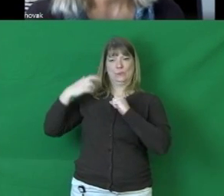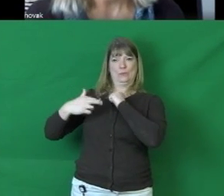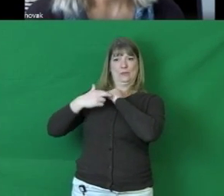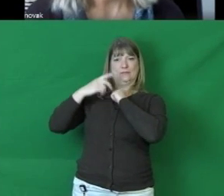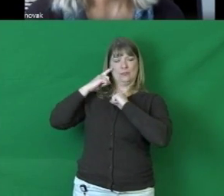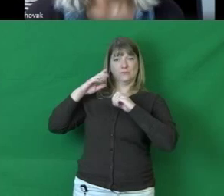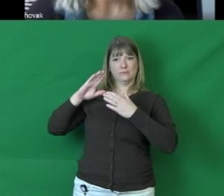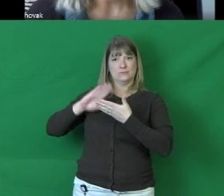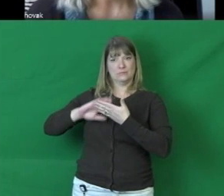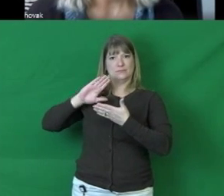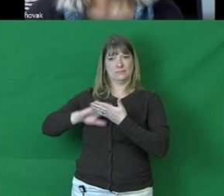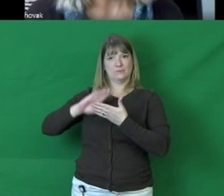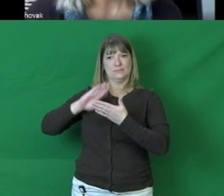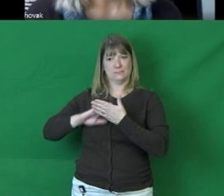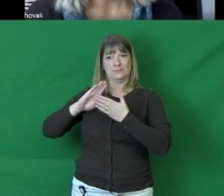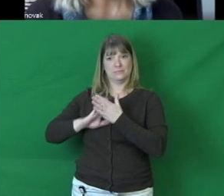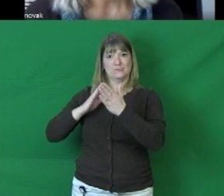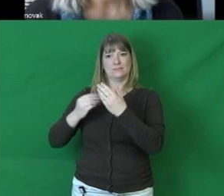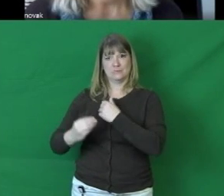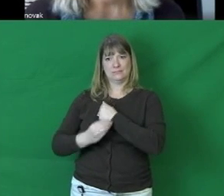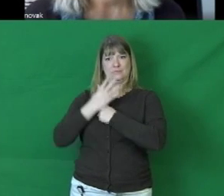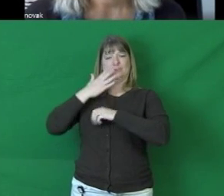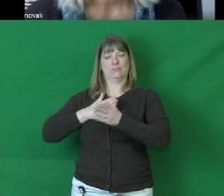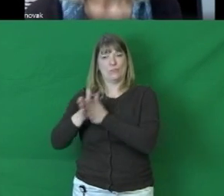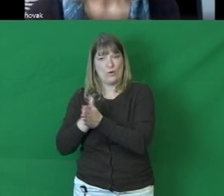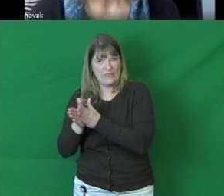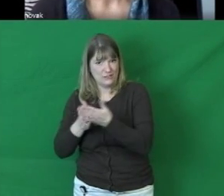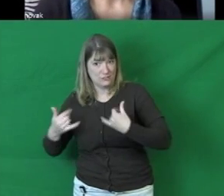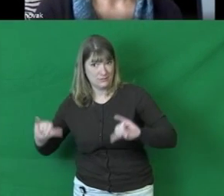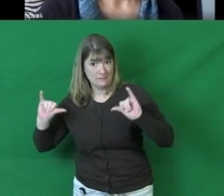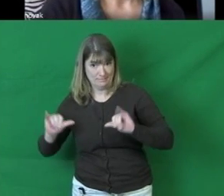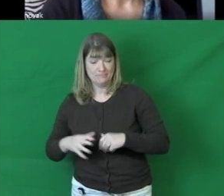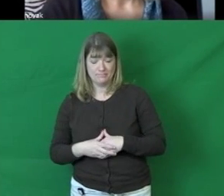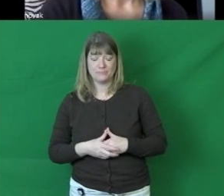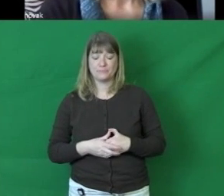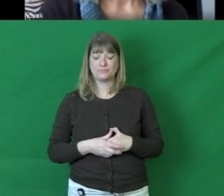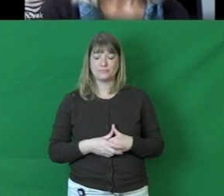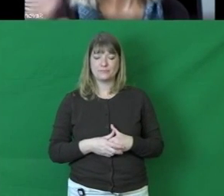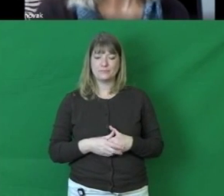motivated by the rhythms of the vibrational feedback.